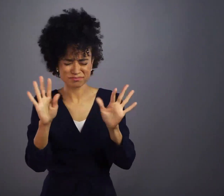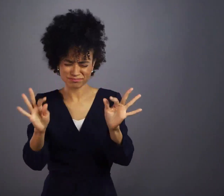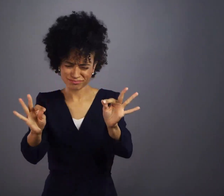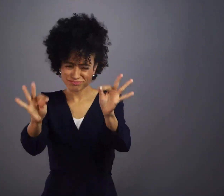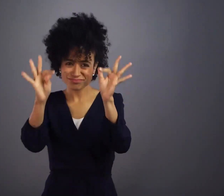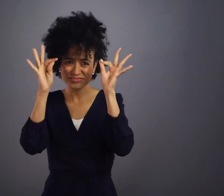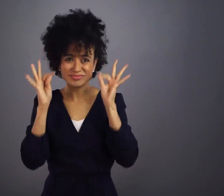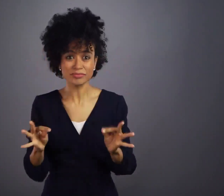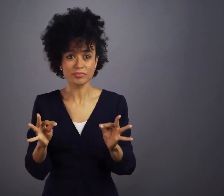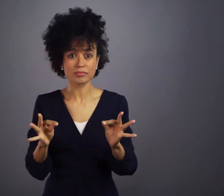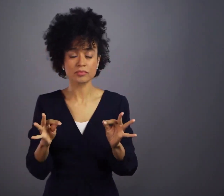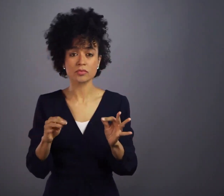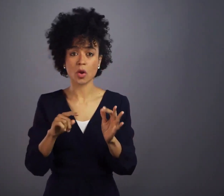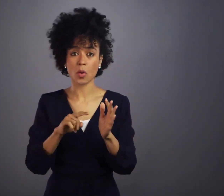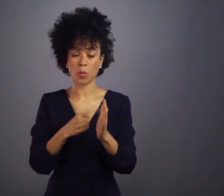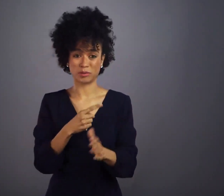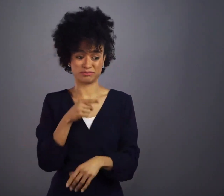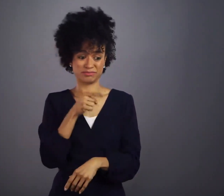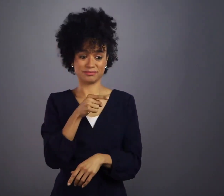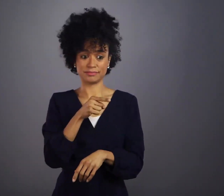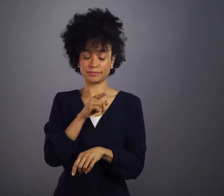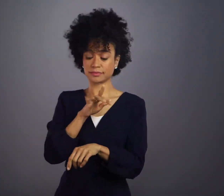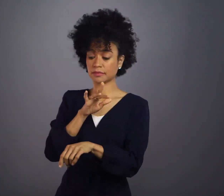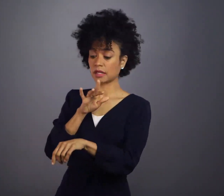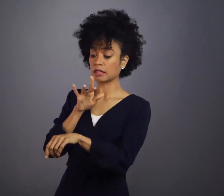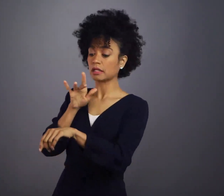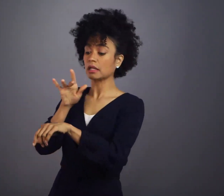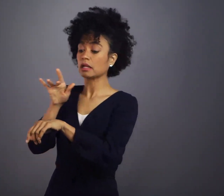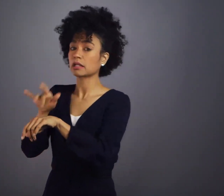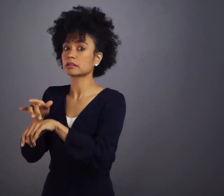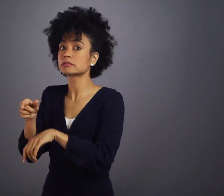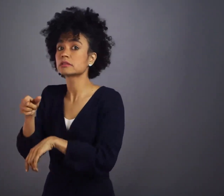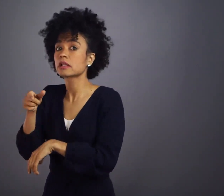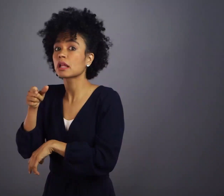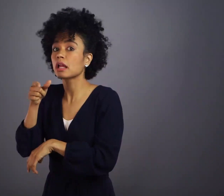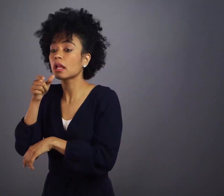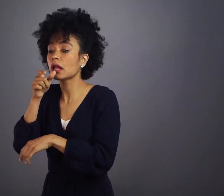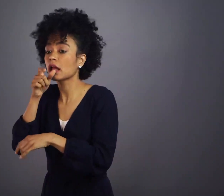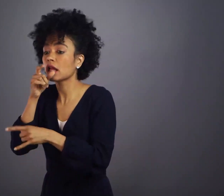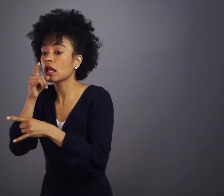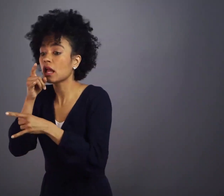We are equally positive that once he takes any alcohol whatever into his system,